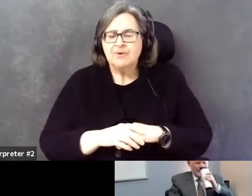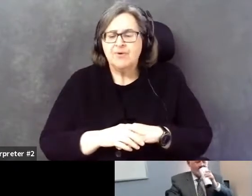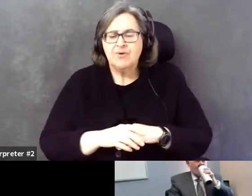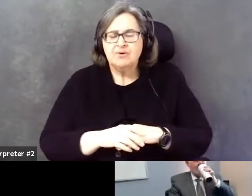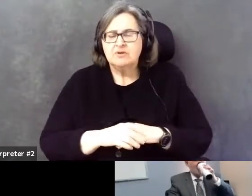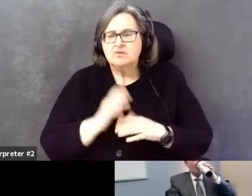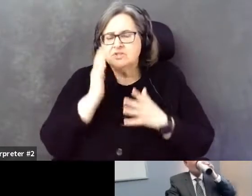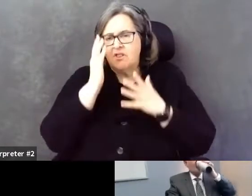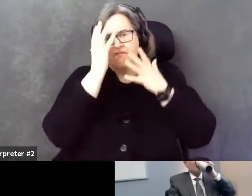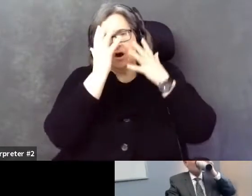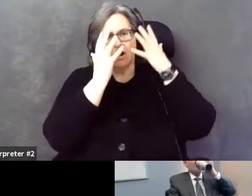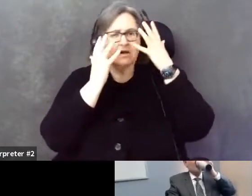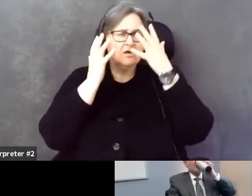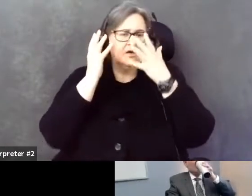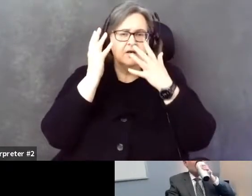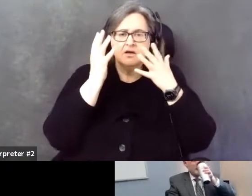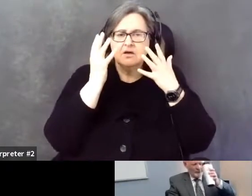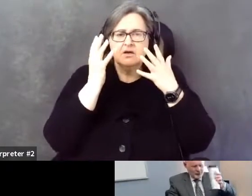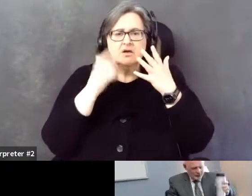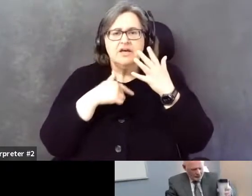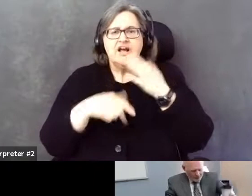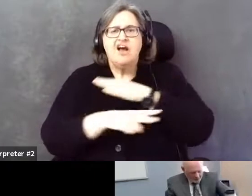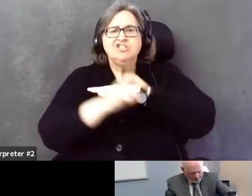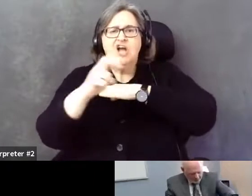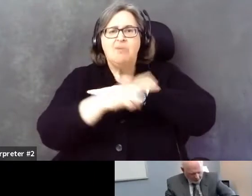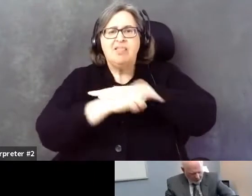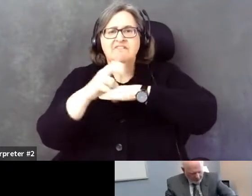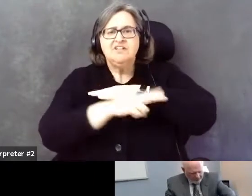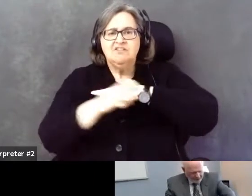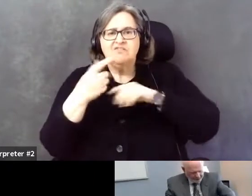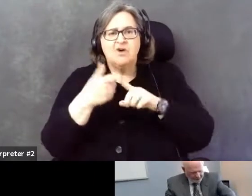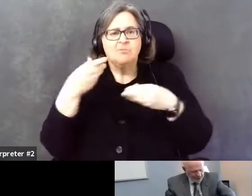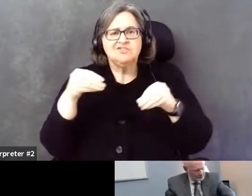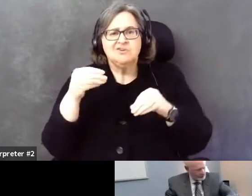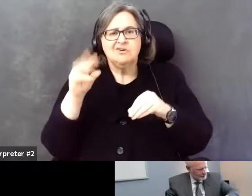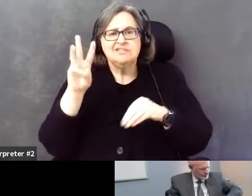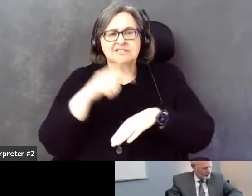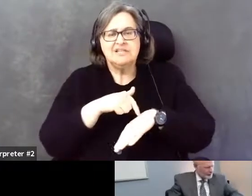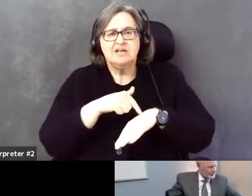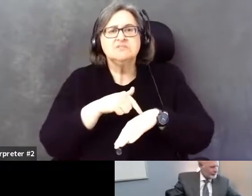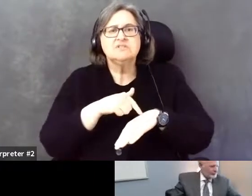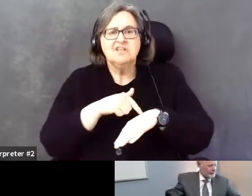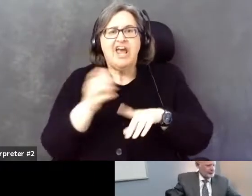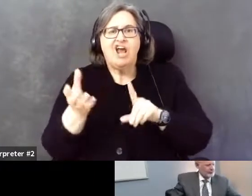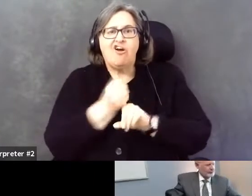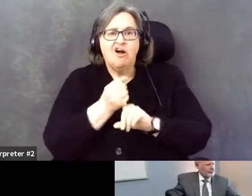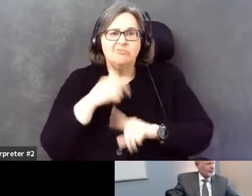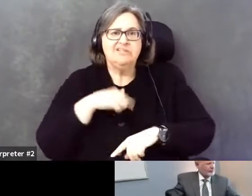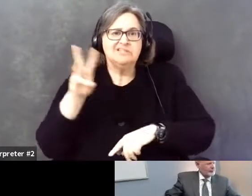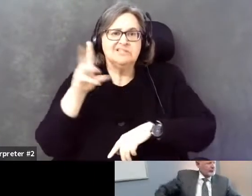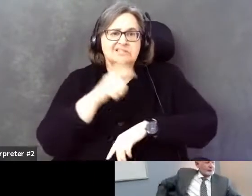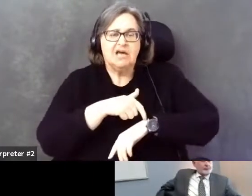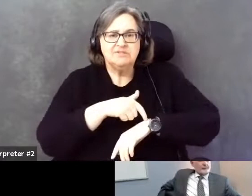in a fog. And I shoplifted six times and got caught six times. And I had a very harsh judge